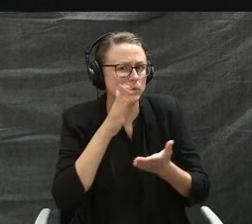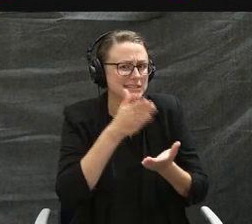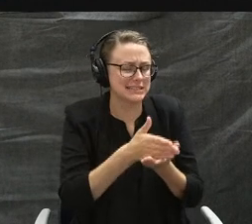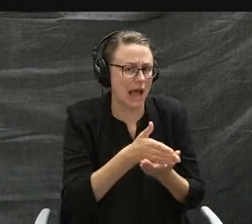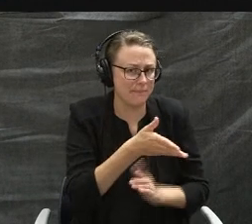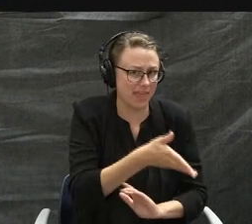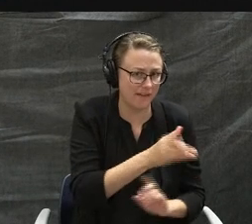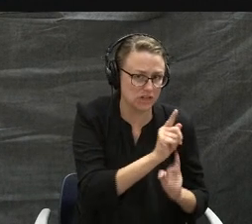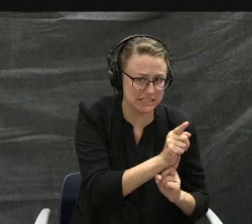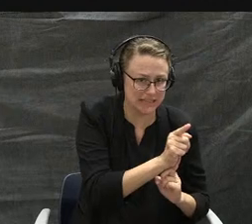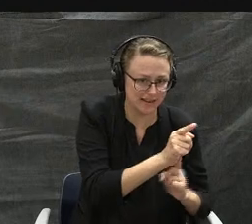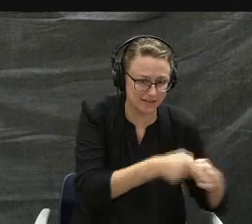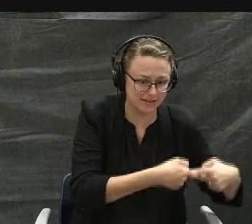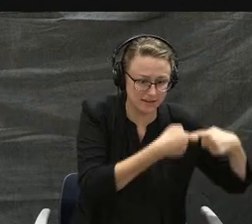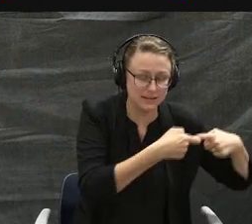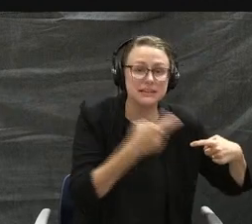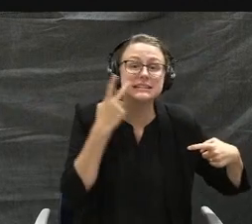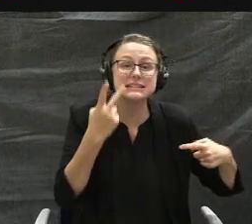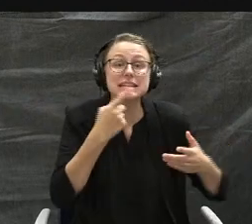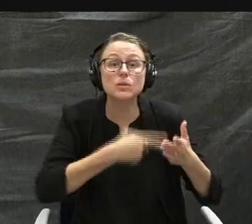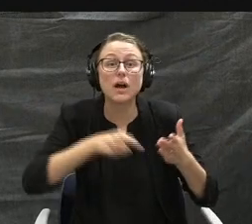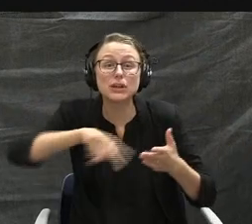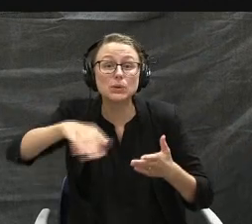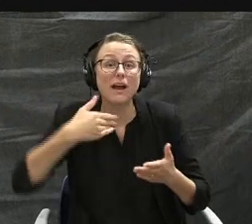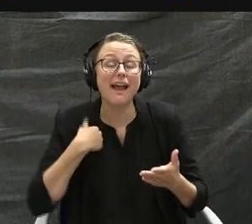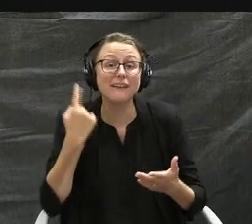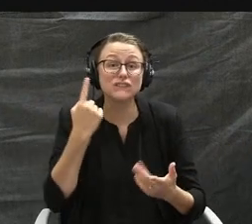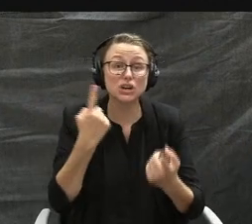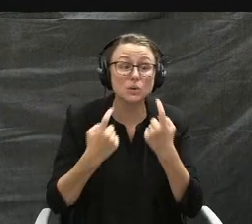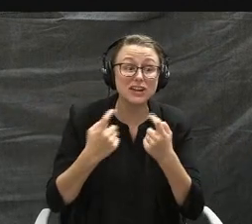see what people have for questions or follow up.